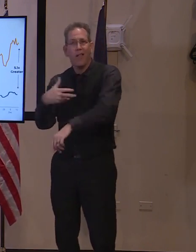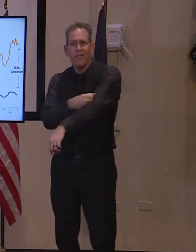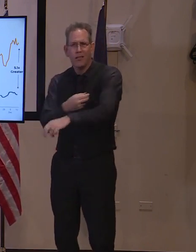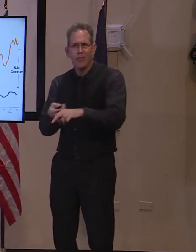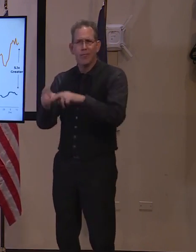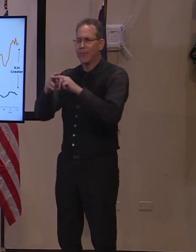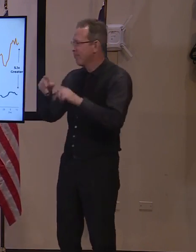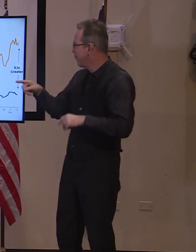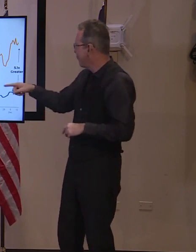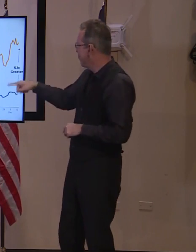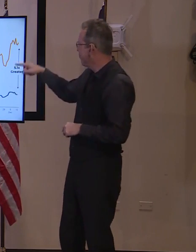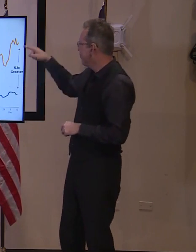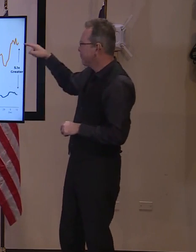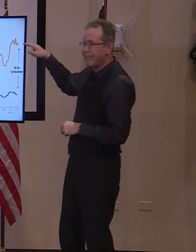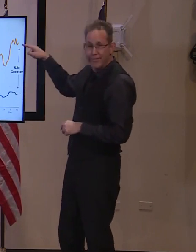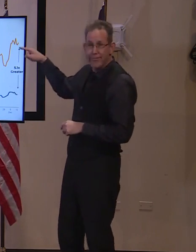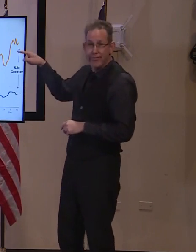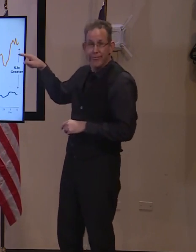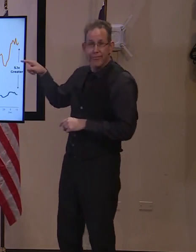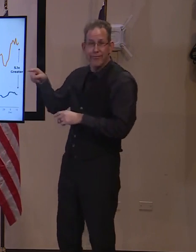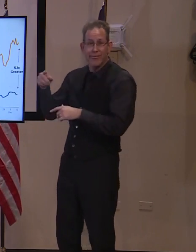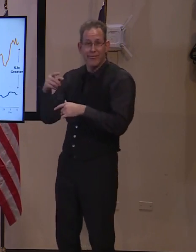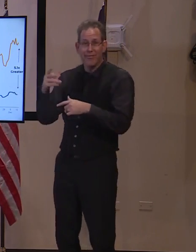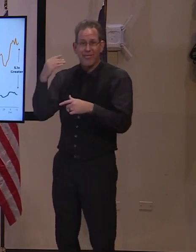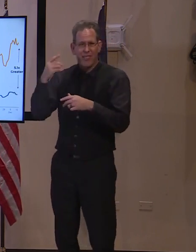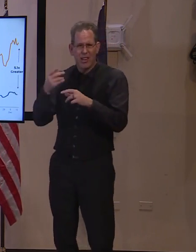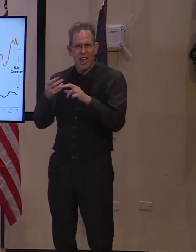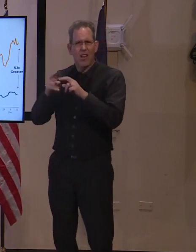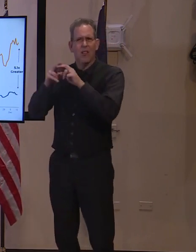vaccinated. And you'll also see that the biggest decrease came in that fully